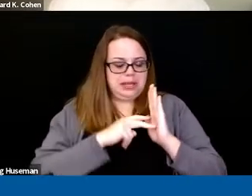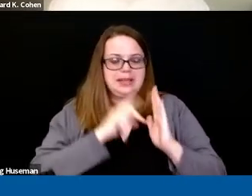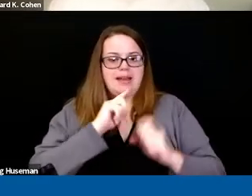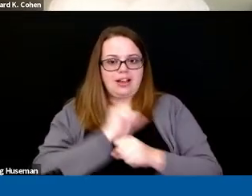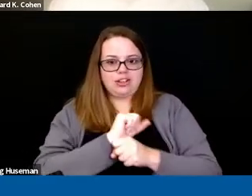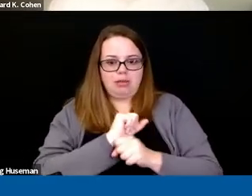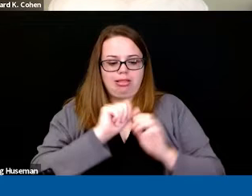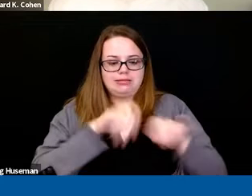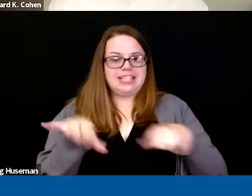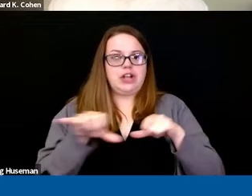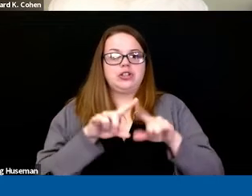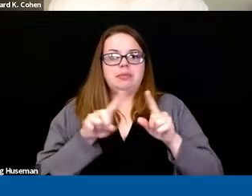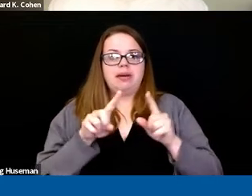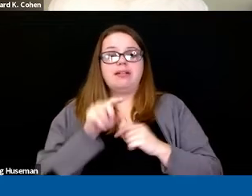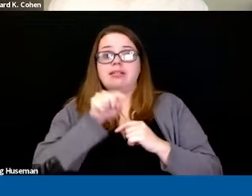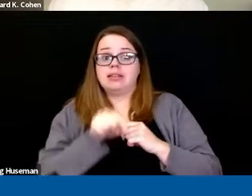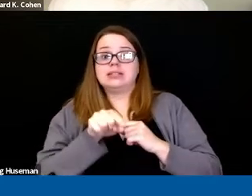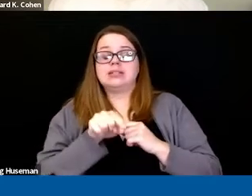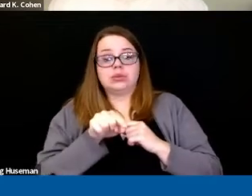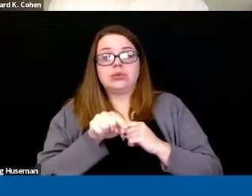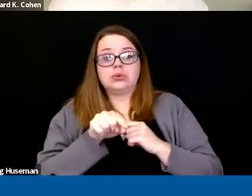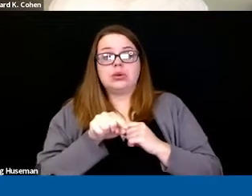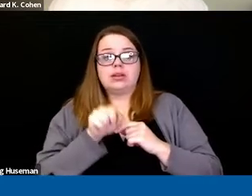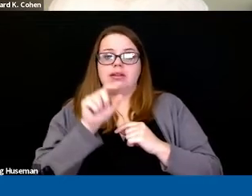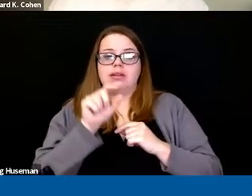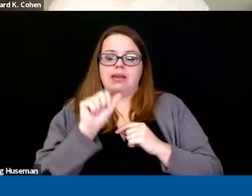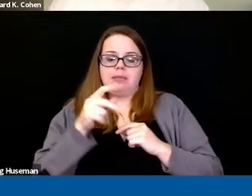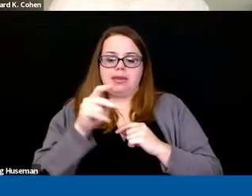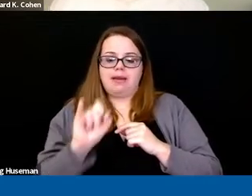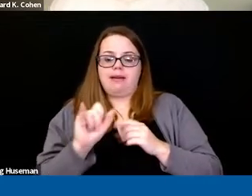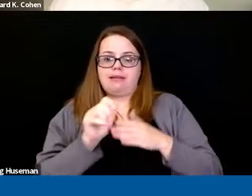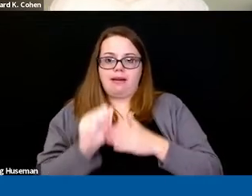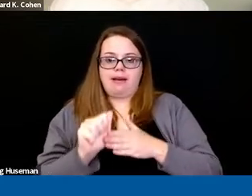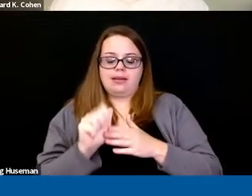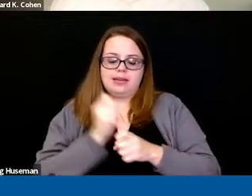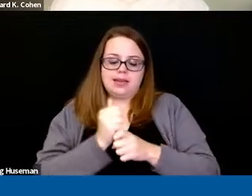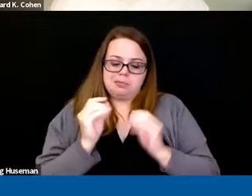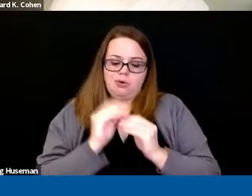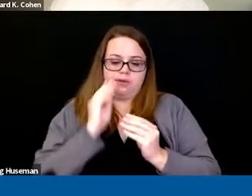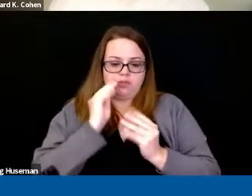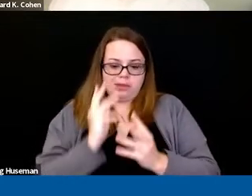but I want you to treat the official ARIA Standard as an API guide to get the most up-to-date information on available options.